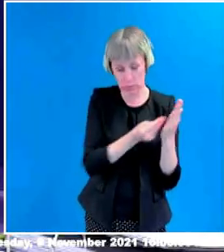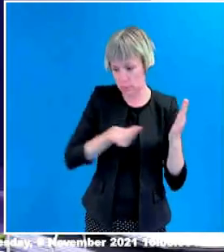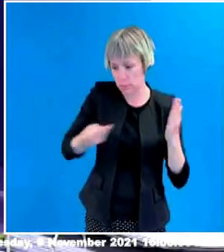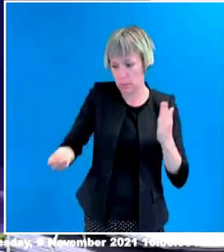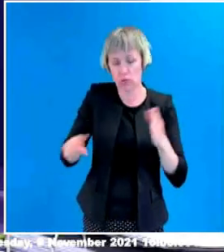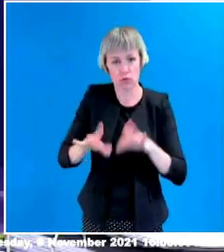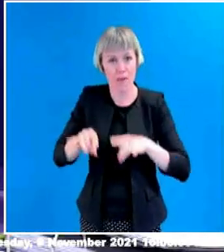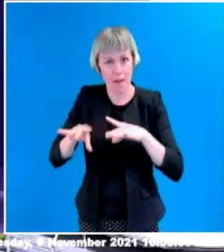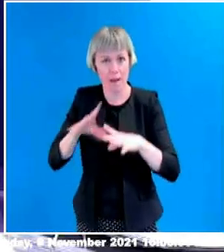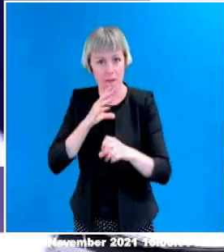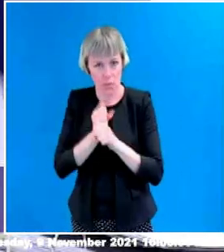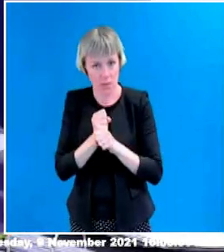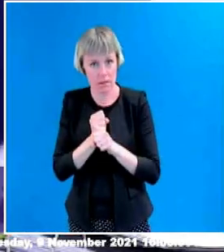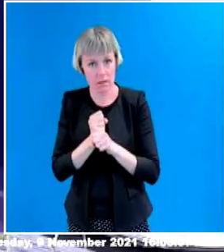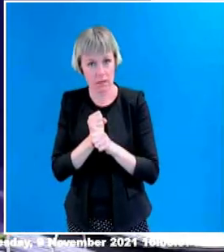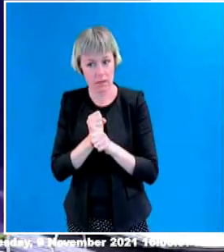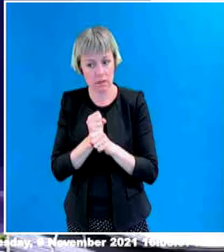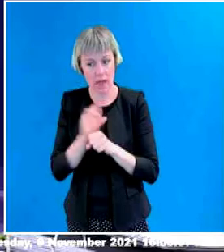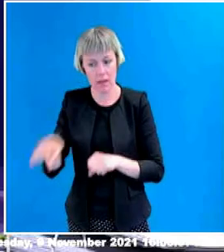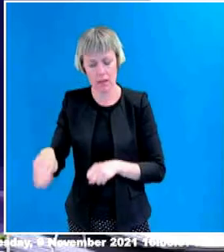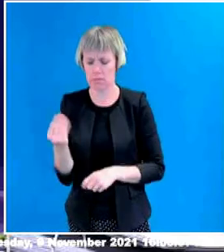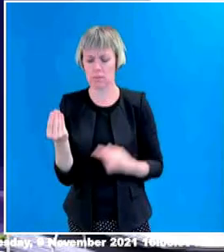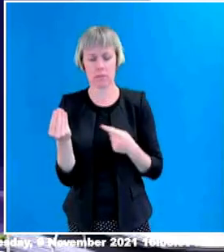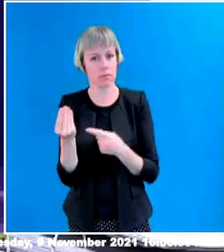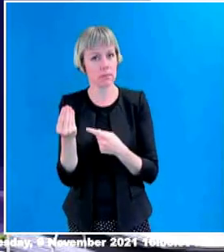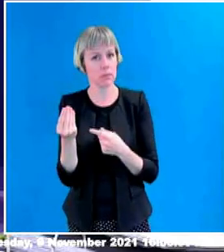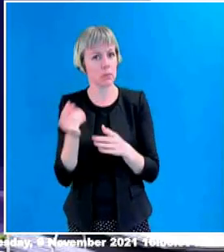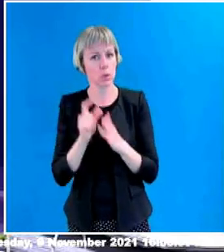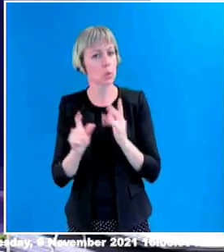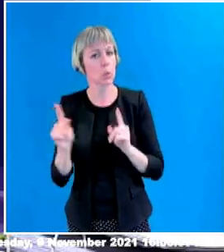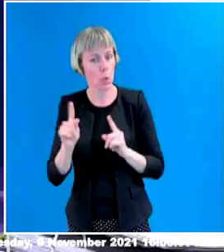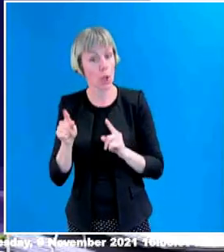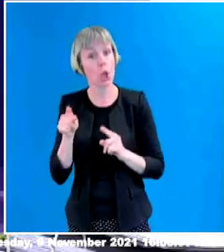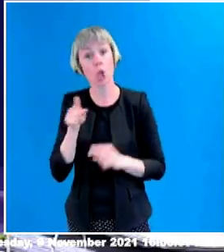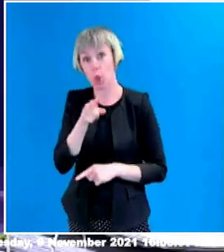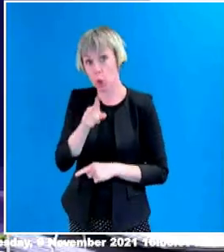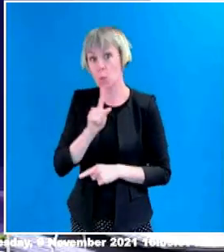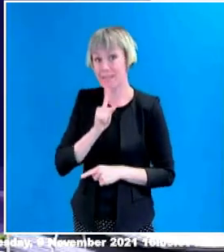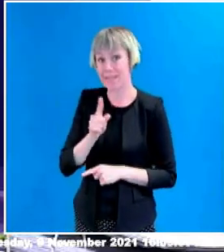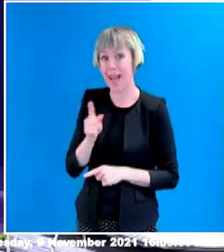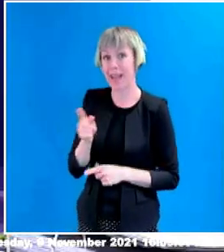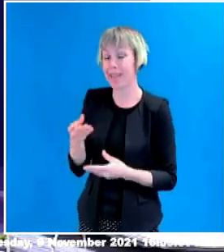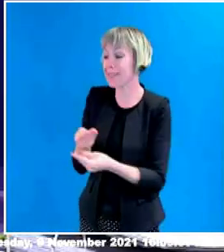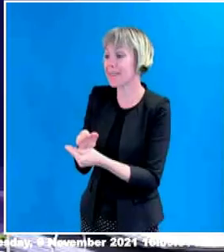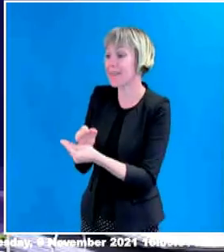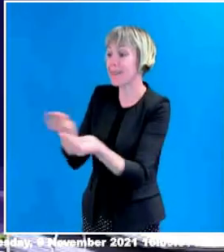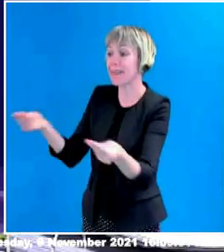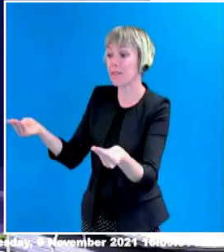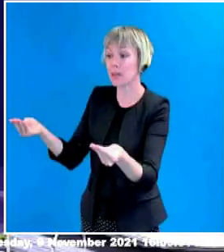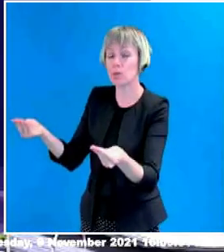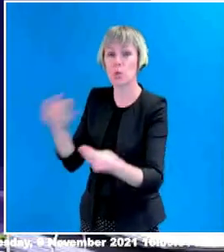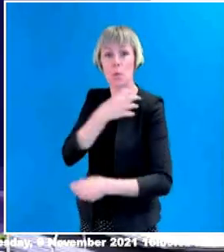Then you explain that it is circulated to a bunch of ministers and government departments.